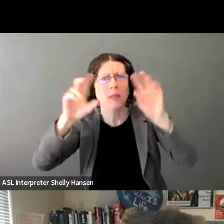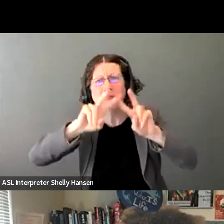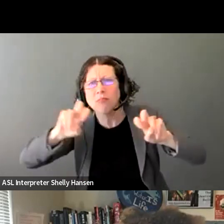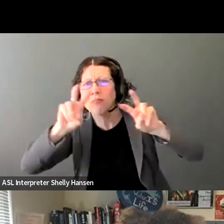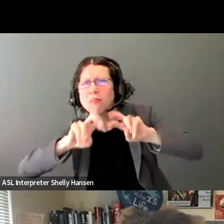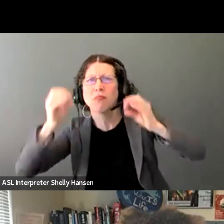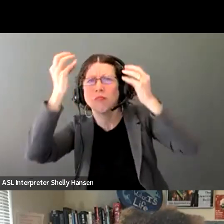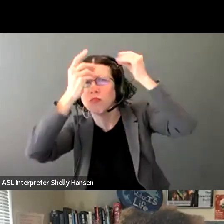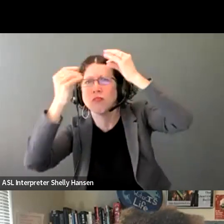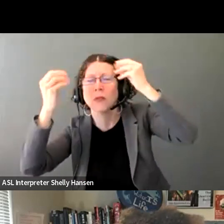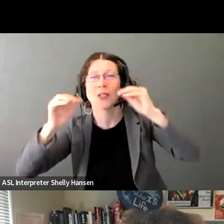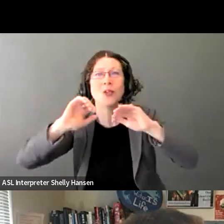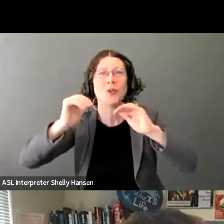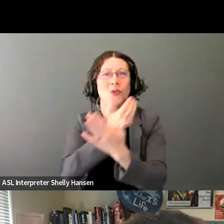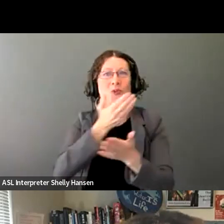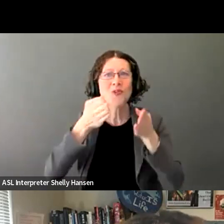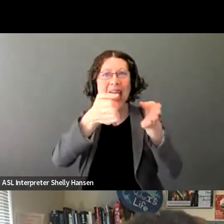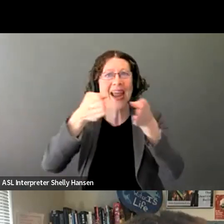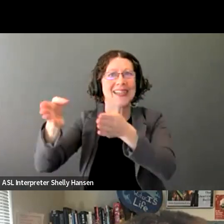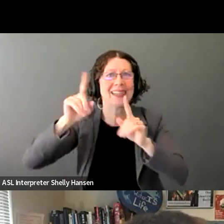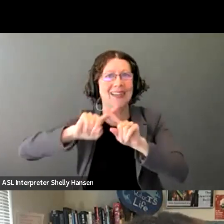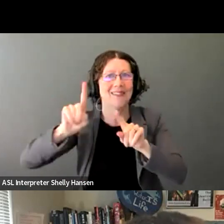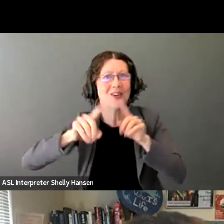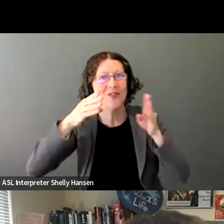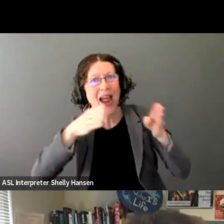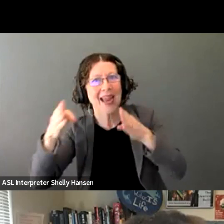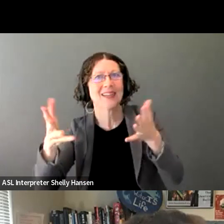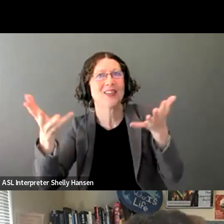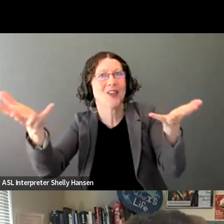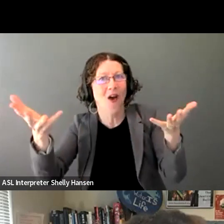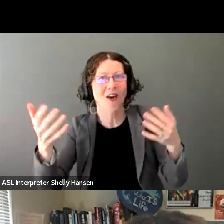and different ways. So thank you.